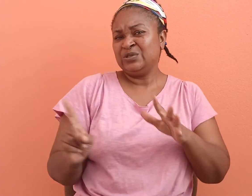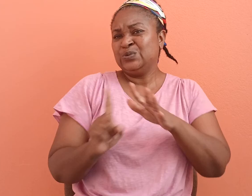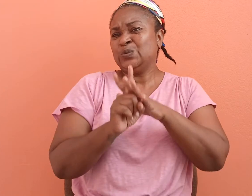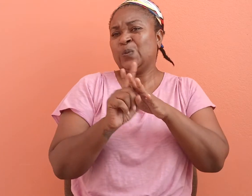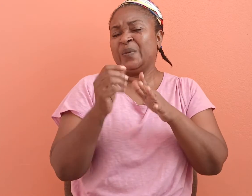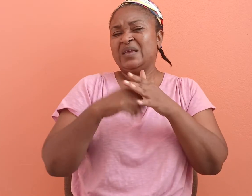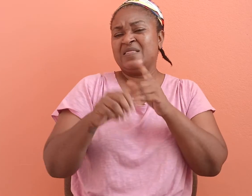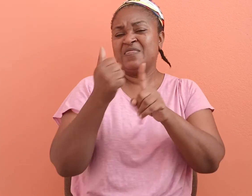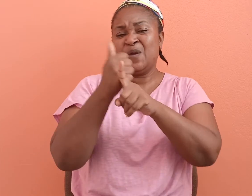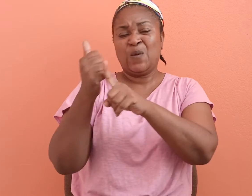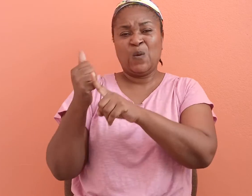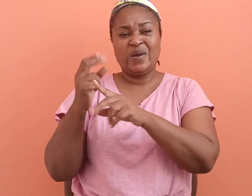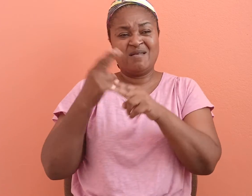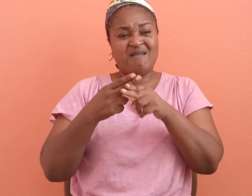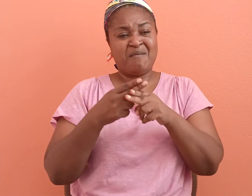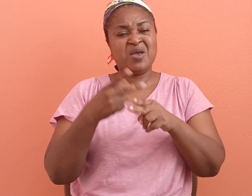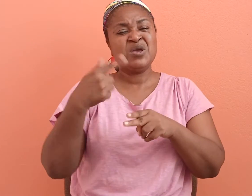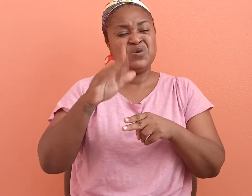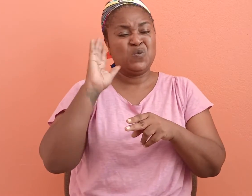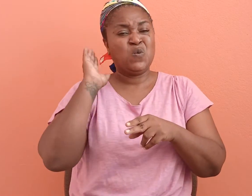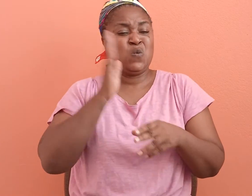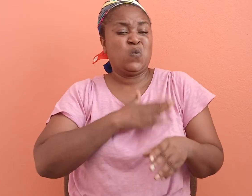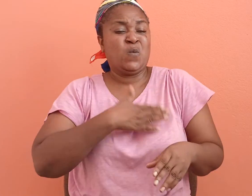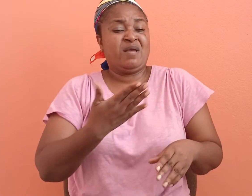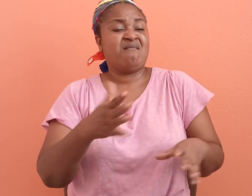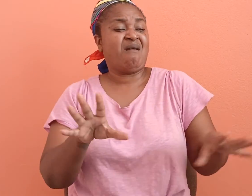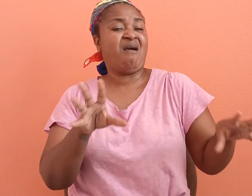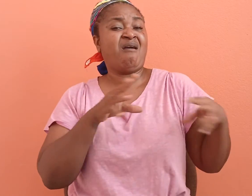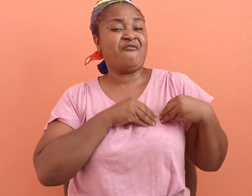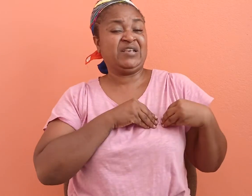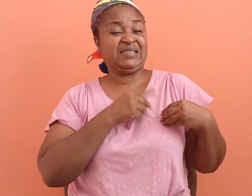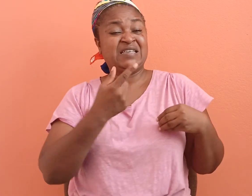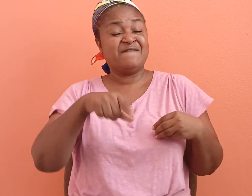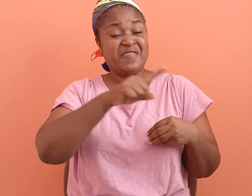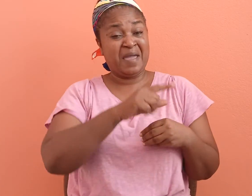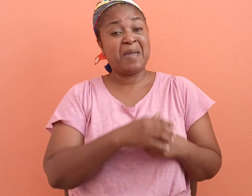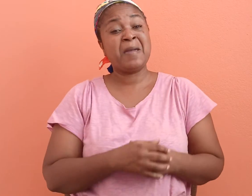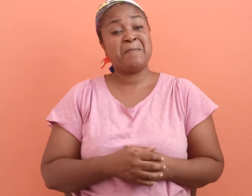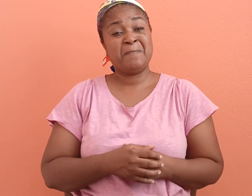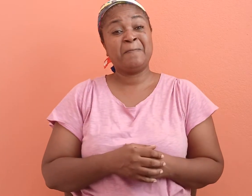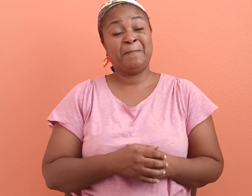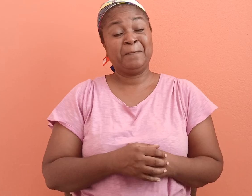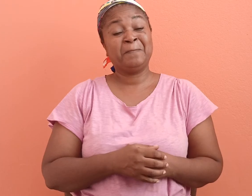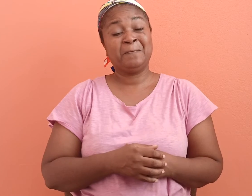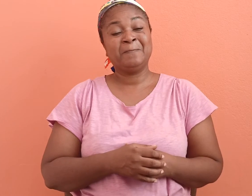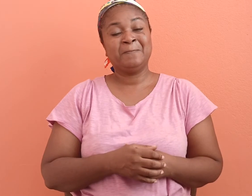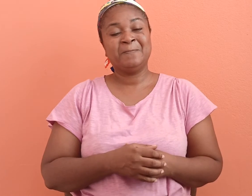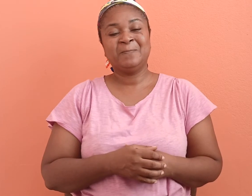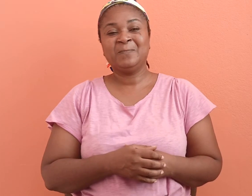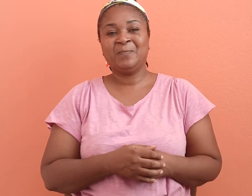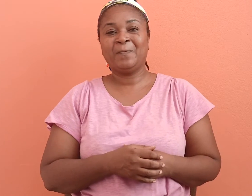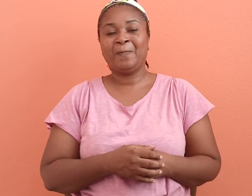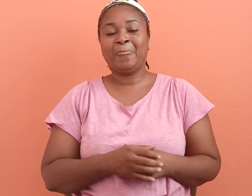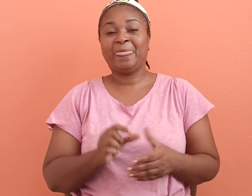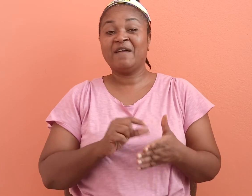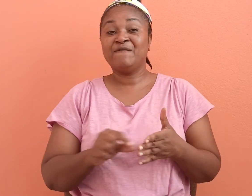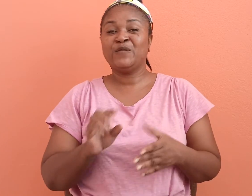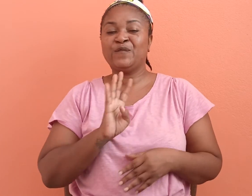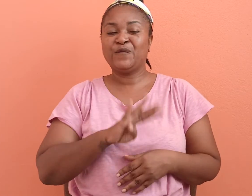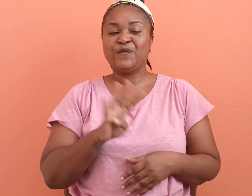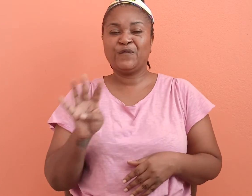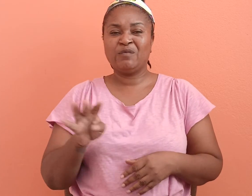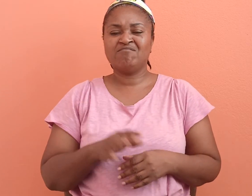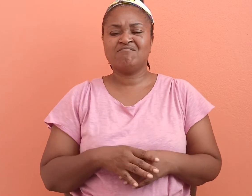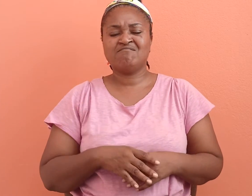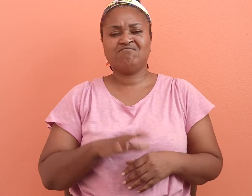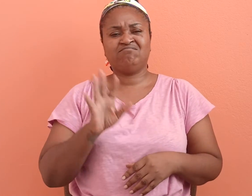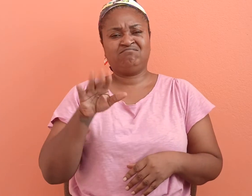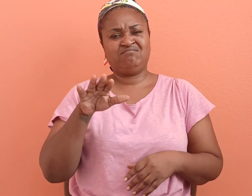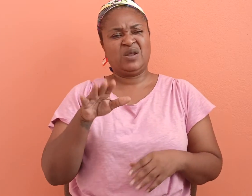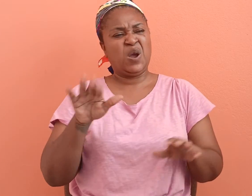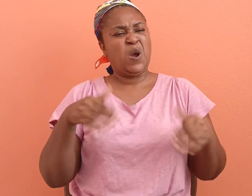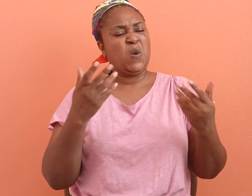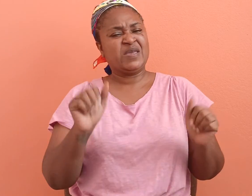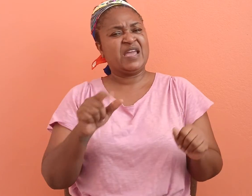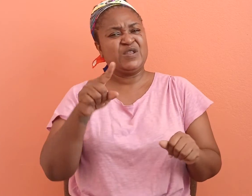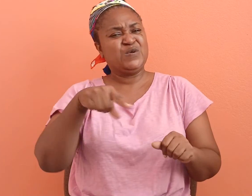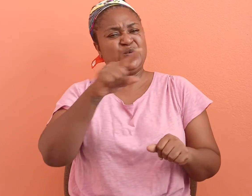you receive them. 44 How can you believe when you receive praise